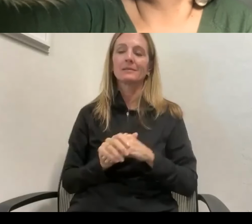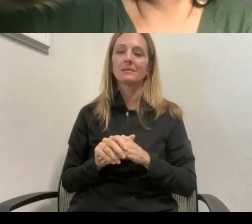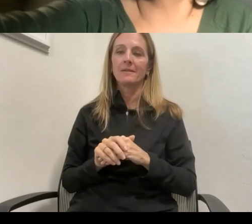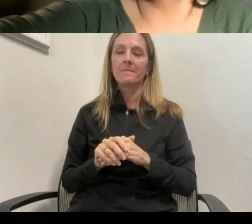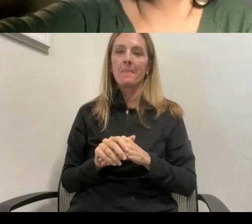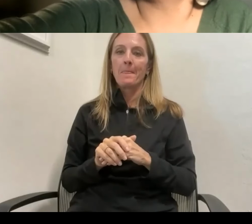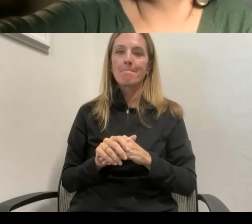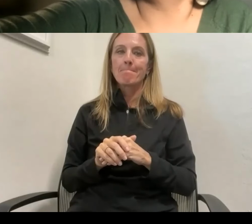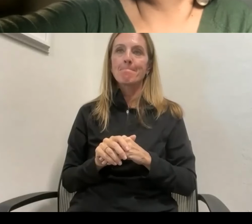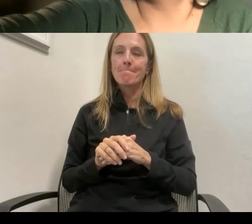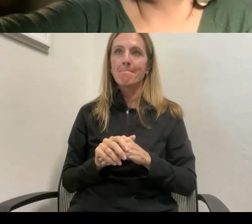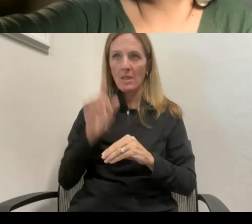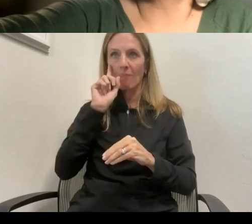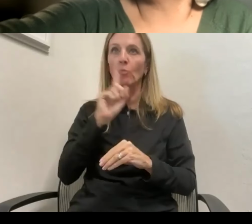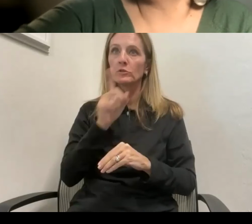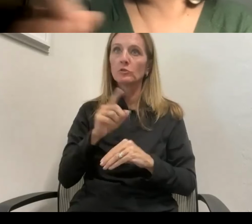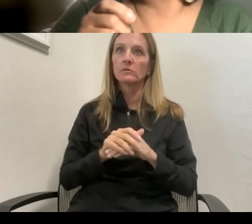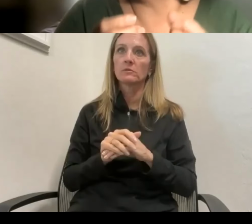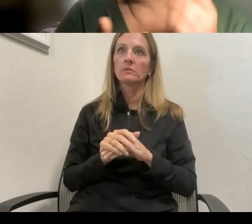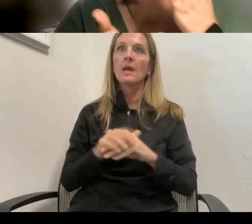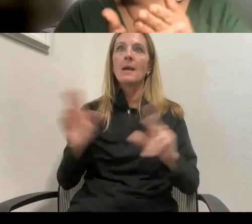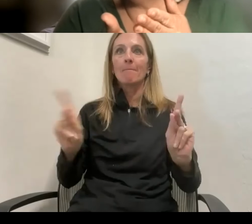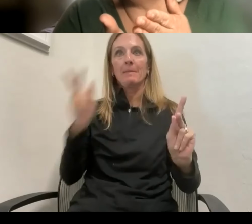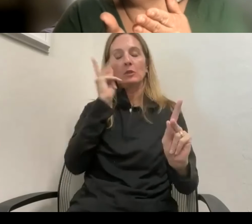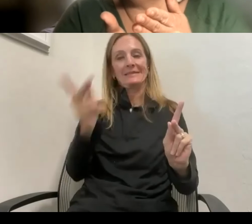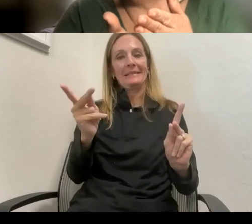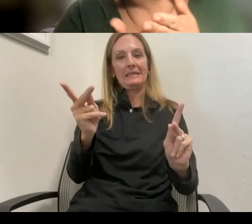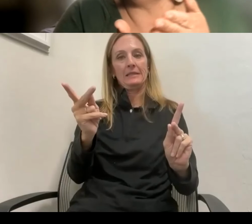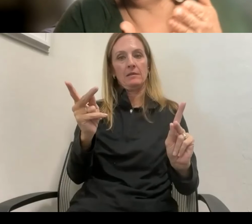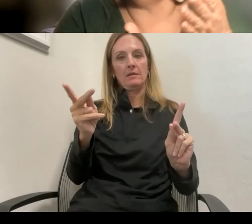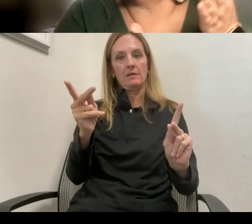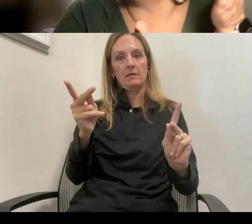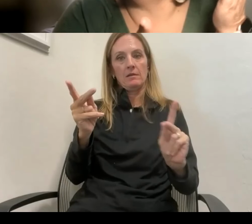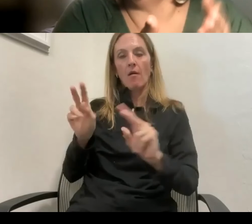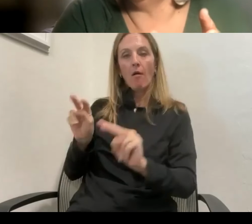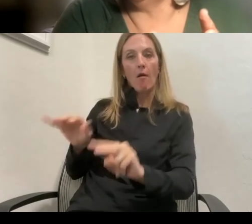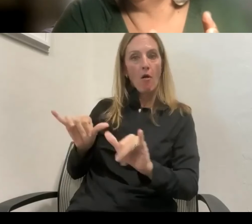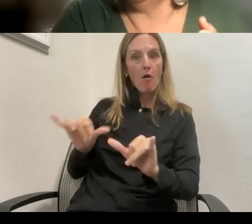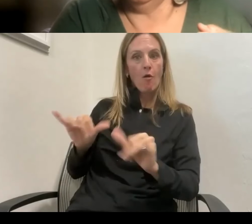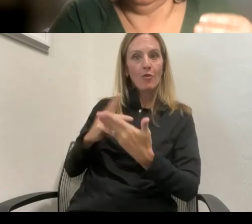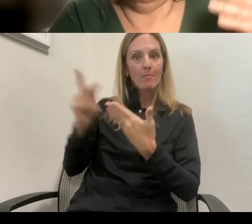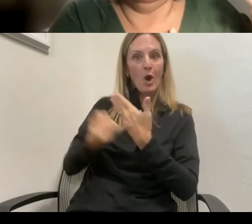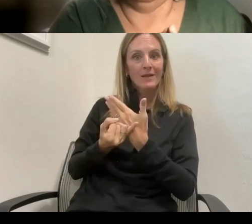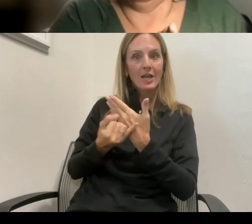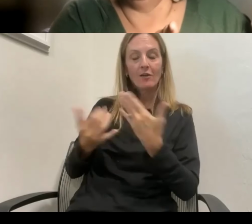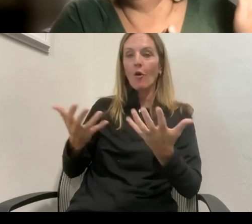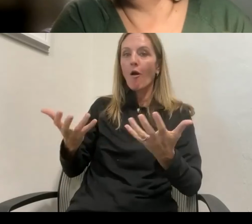Absolutely. When people see they said something, we want to have a community garden, you know and